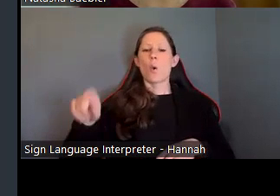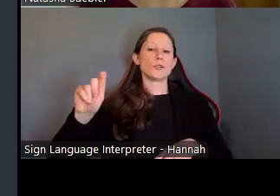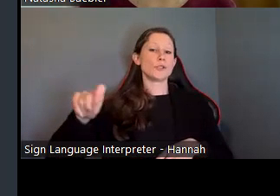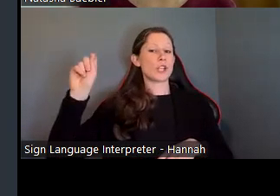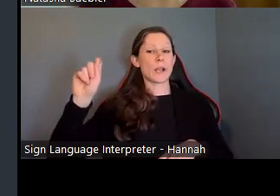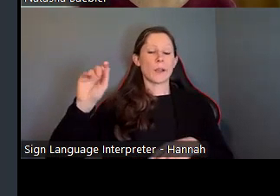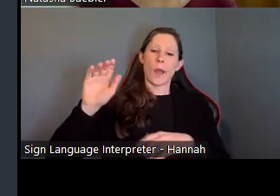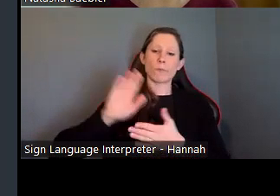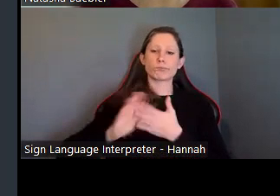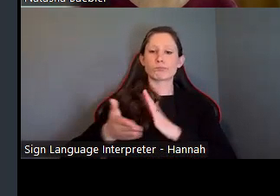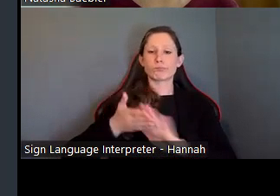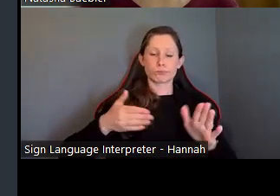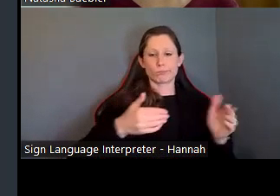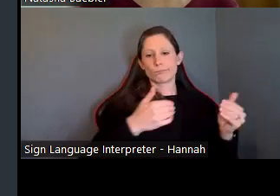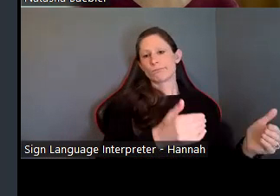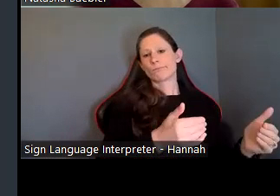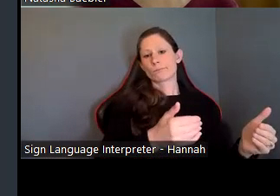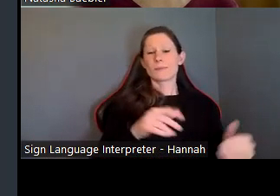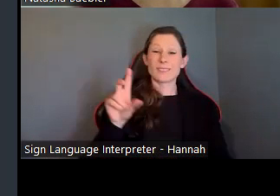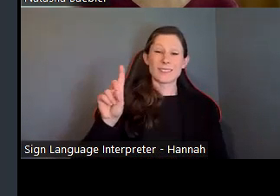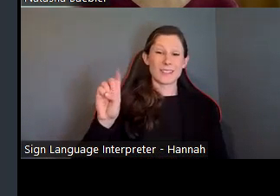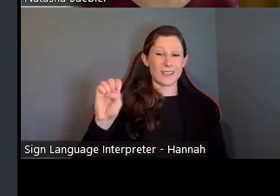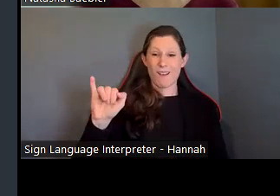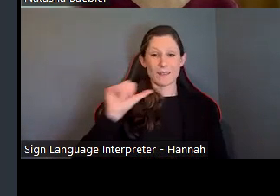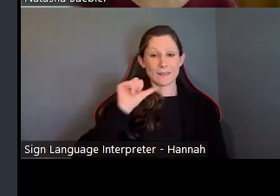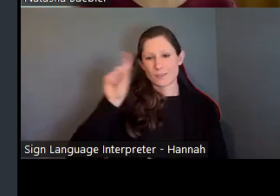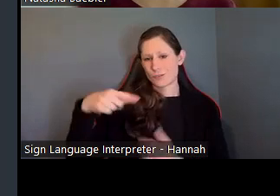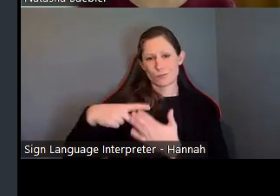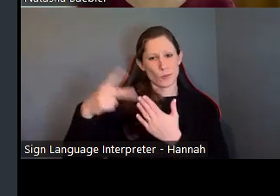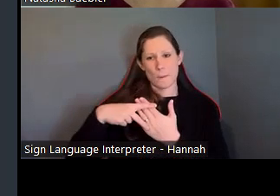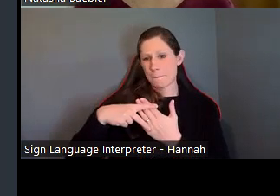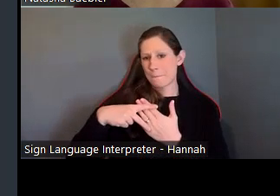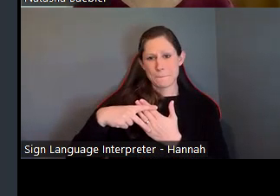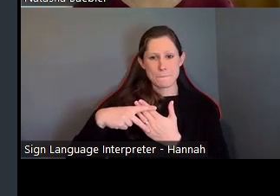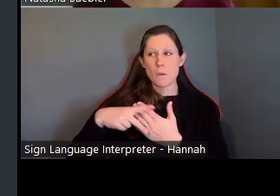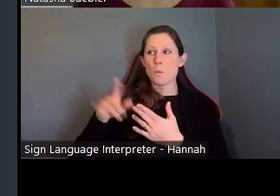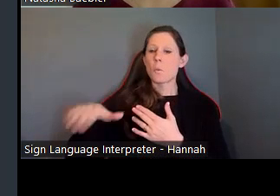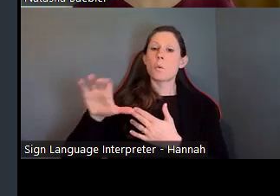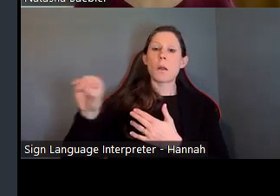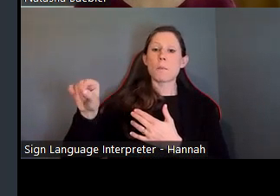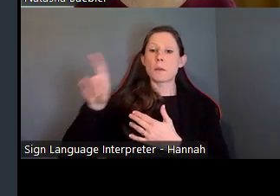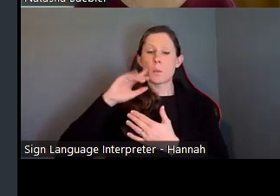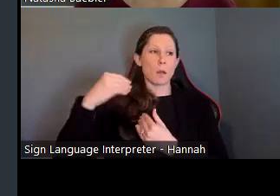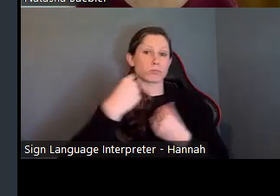Because DEI is not just a program that a company does. It's not just a project.